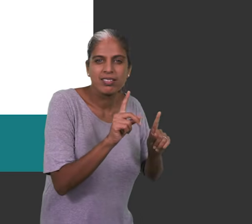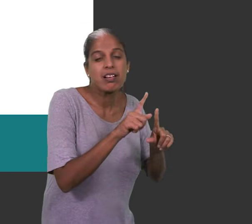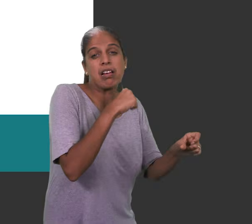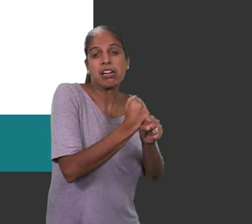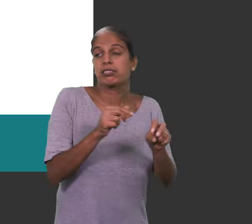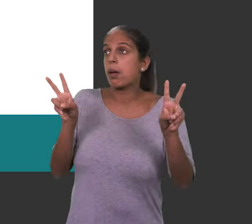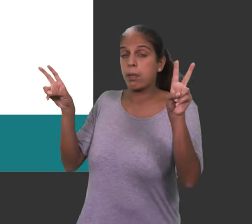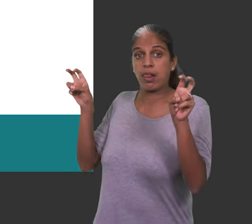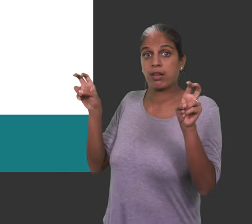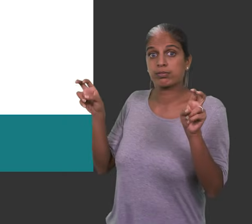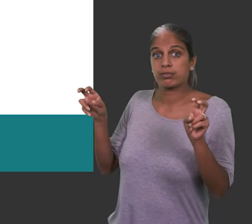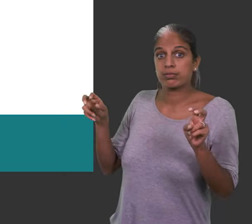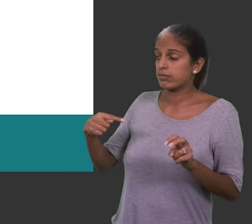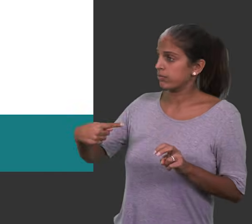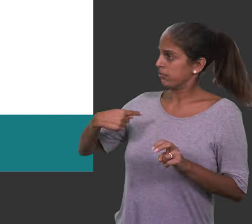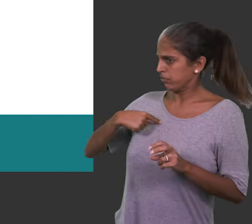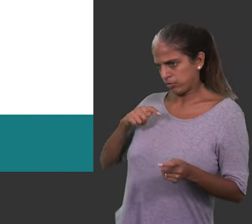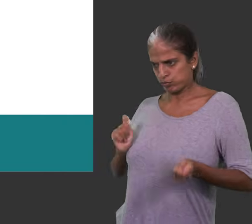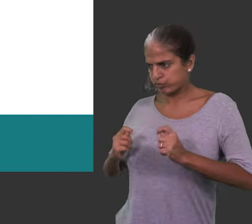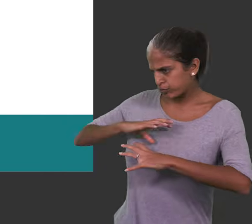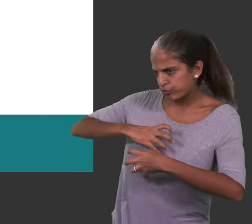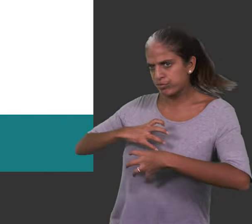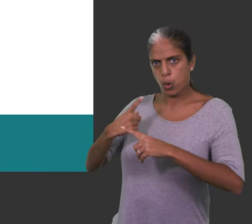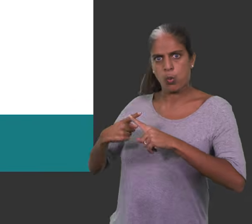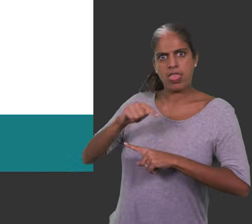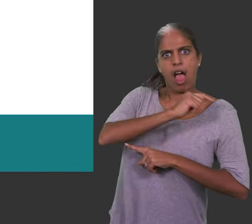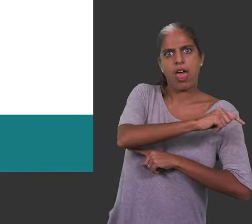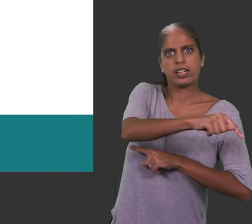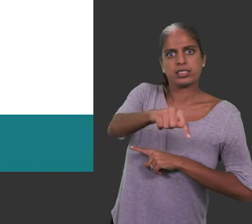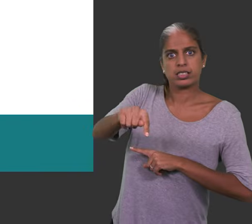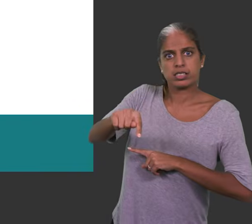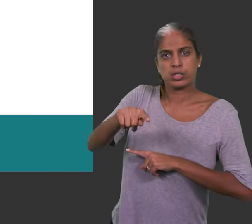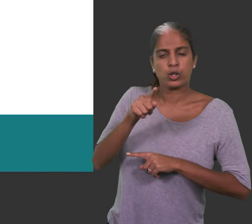An example of such a statement might be: “I adapt to change quicker than other people”.